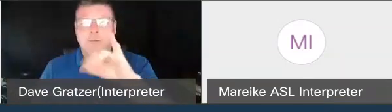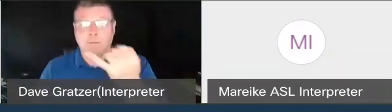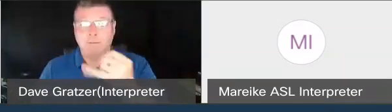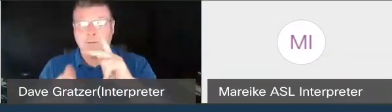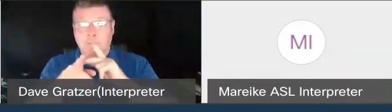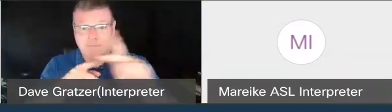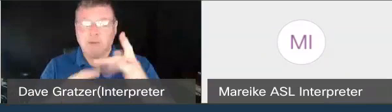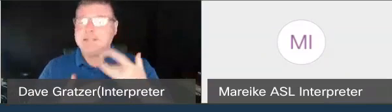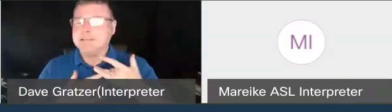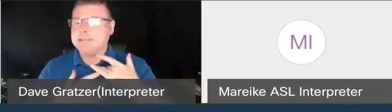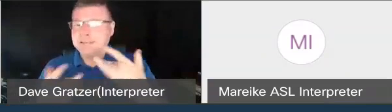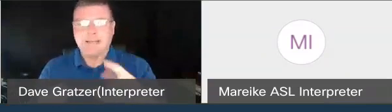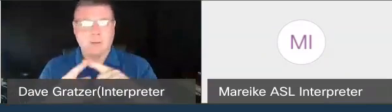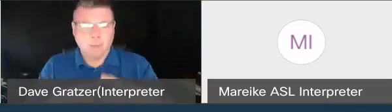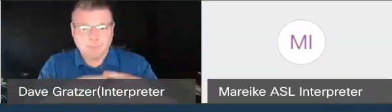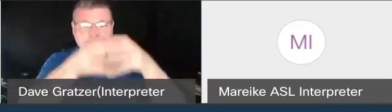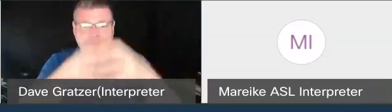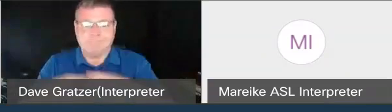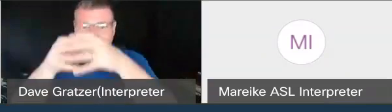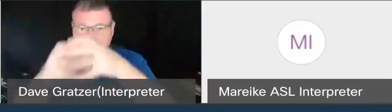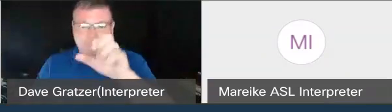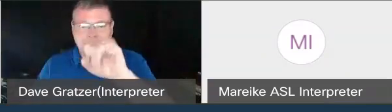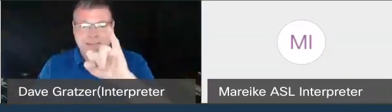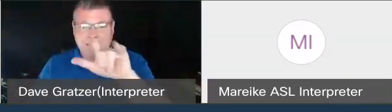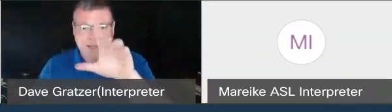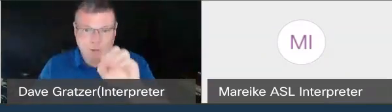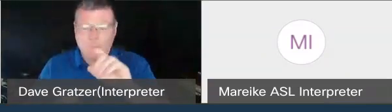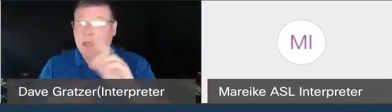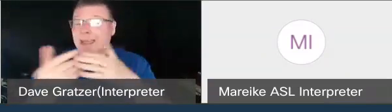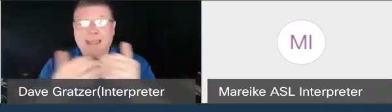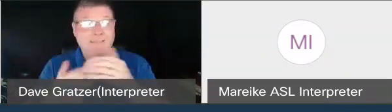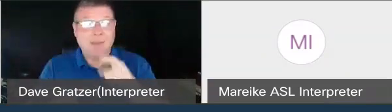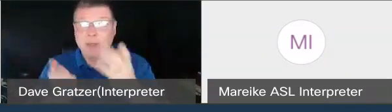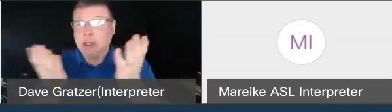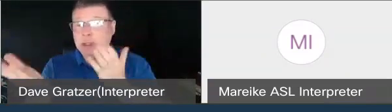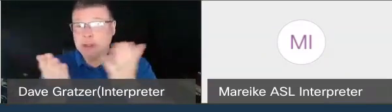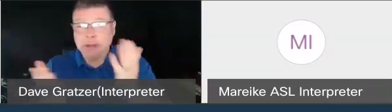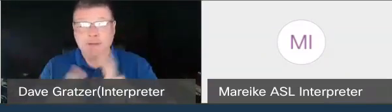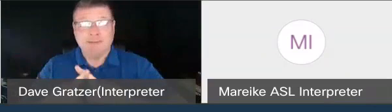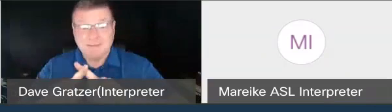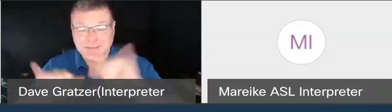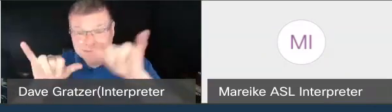tend to operate in siloes, despite the fact that they often serve the same populations with behavior health disorders.